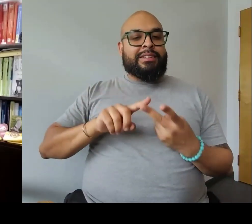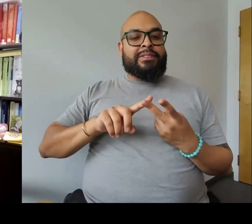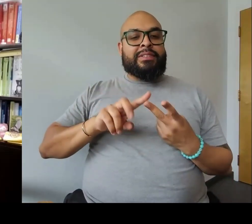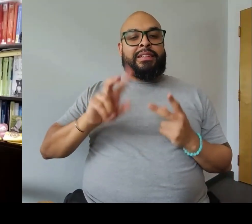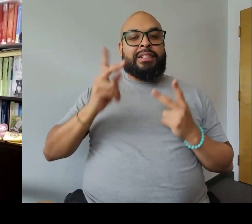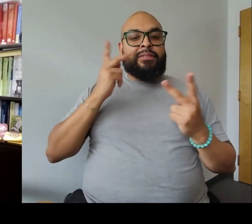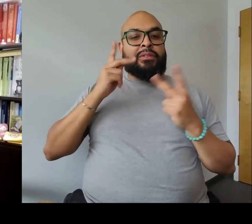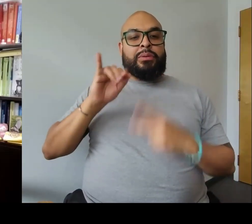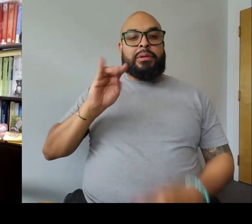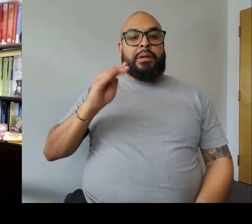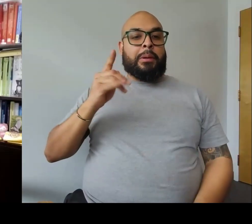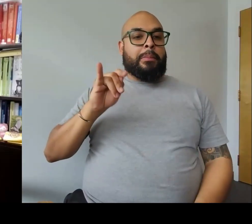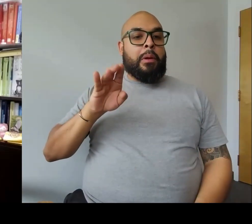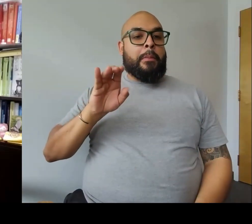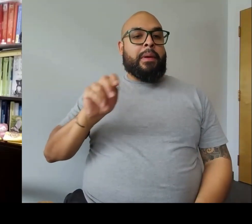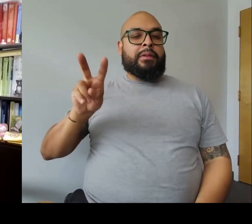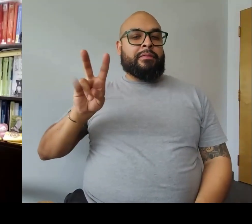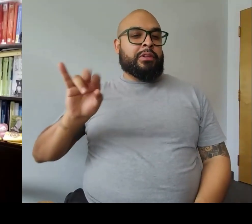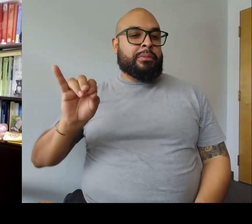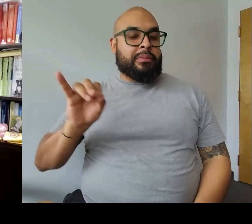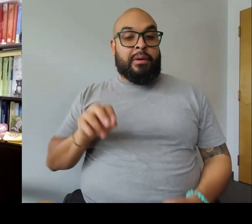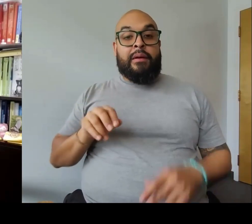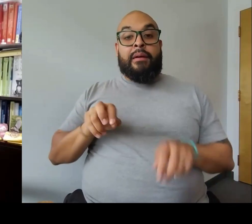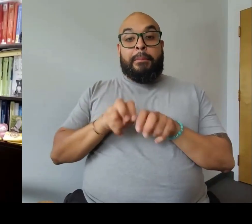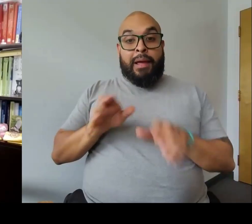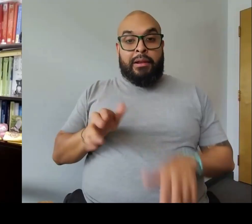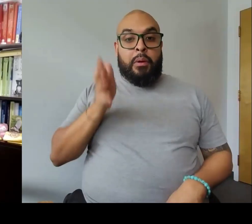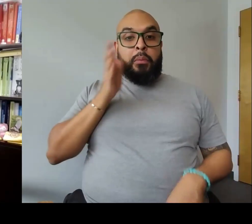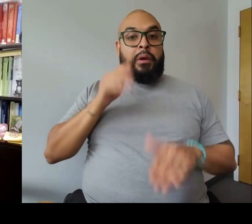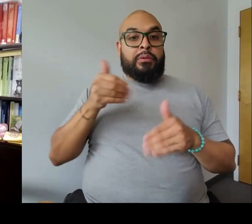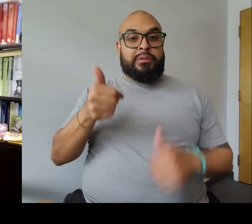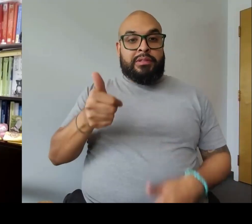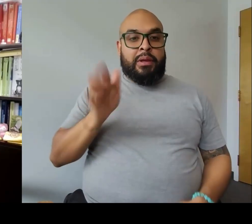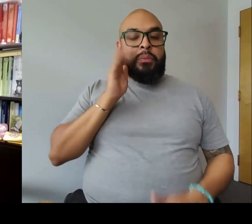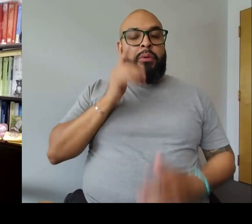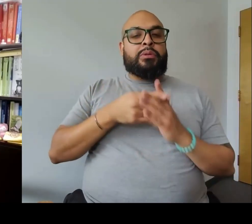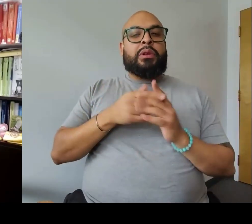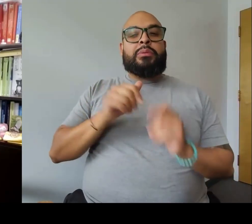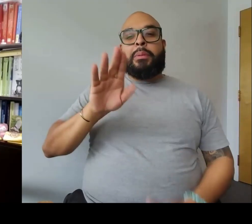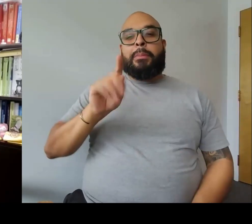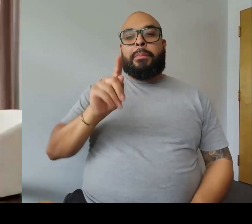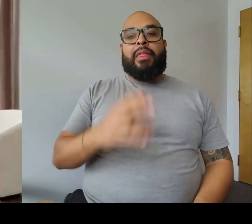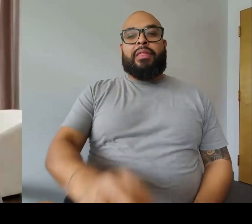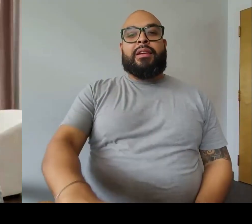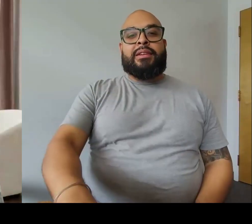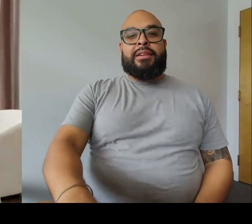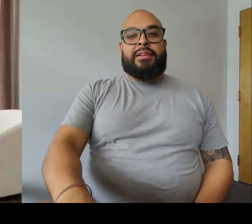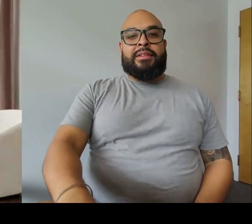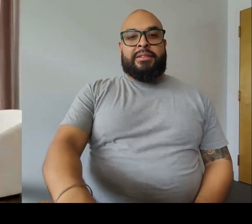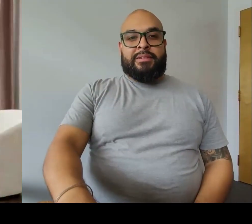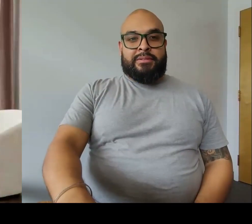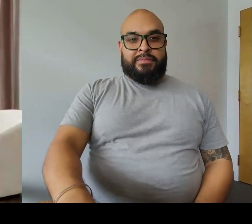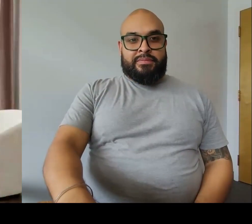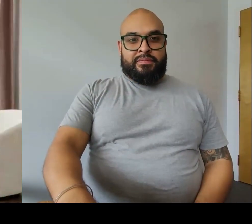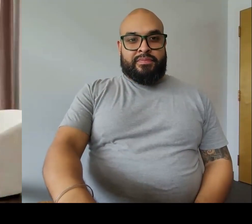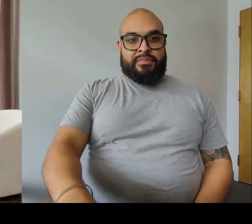Our lovely panelists will introduce themselves and let's start with Beth. Hi, welcome everybody. Thank you for joining us.